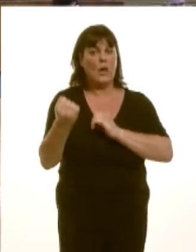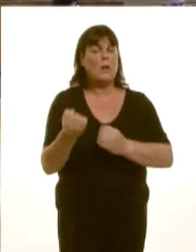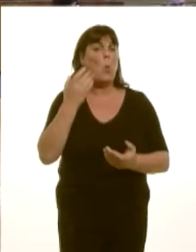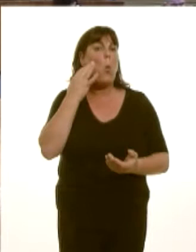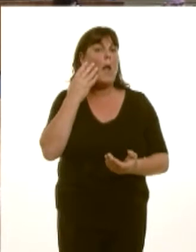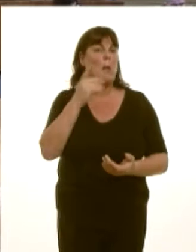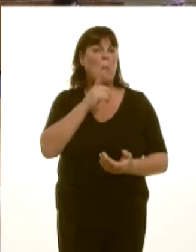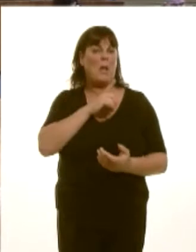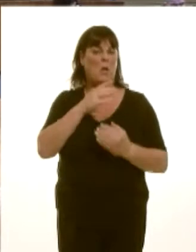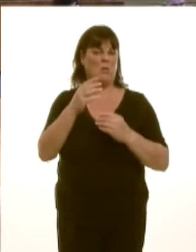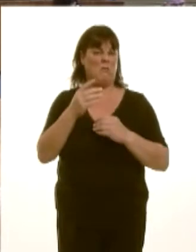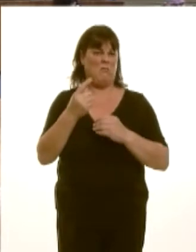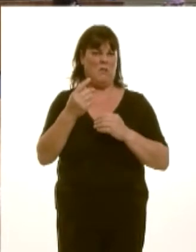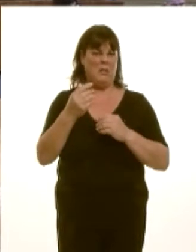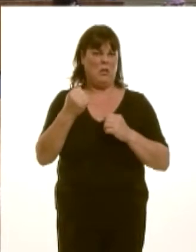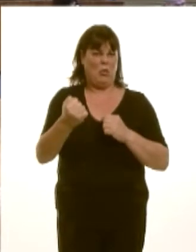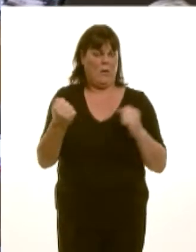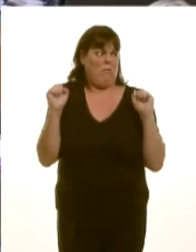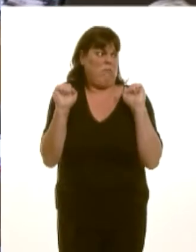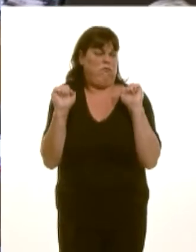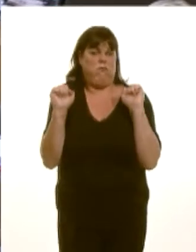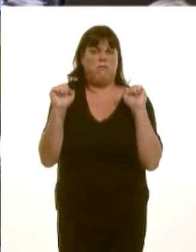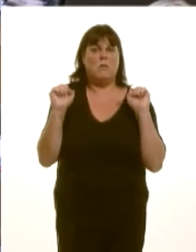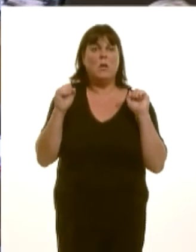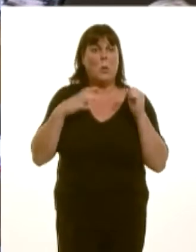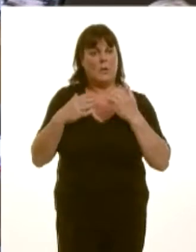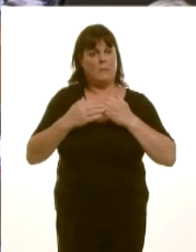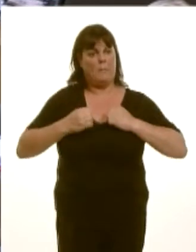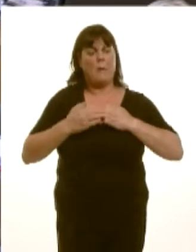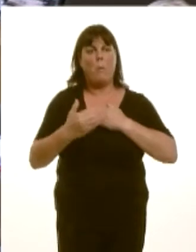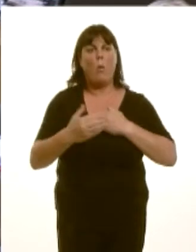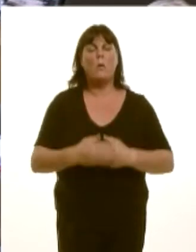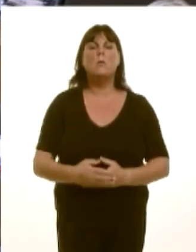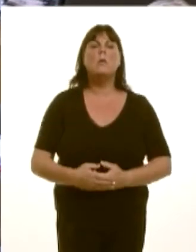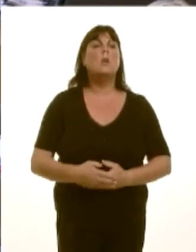Carwyn Jones: I would like to see that start in 2018 when the new franchise begins.